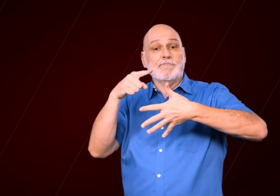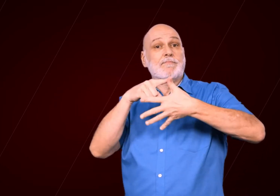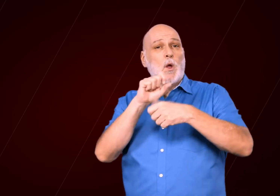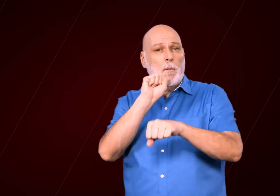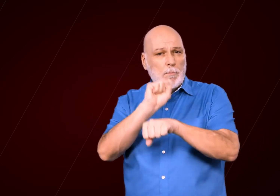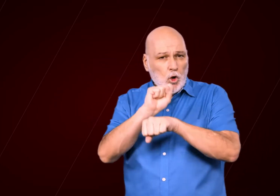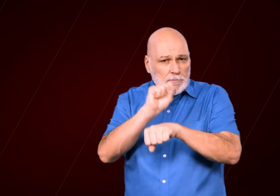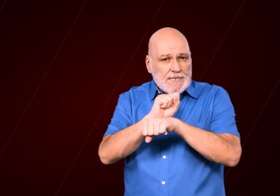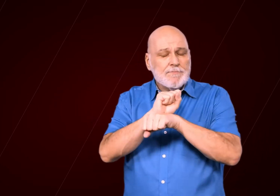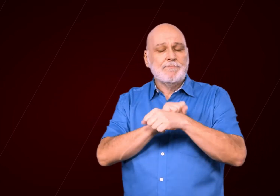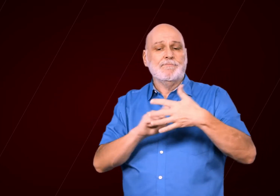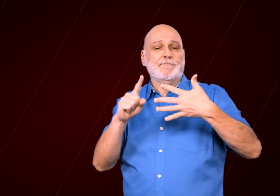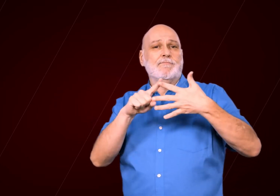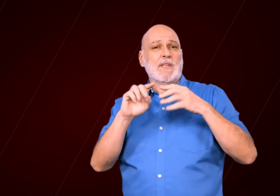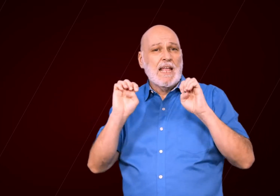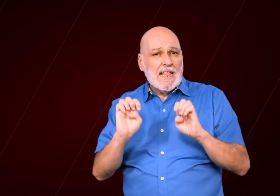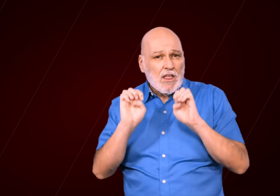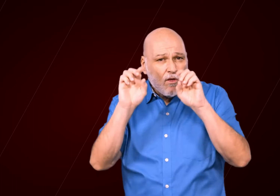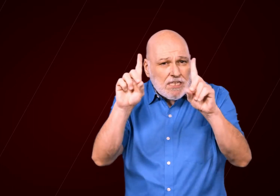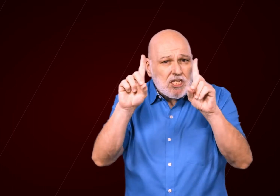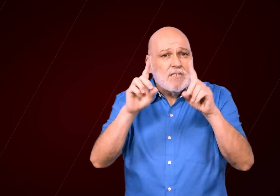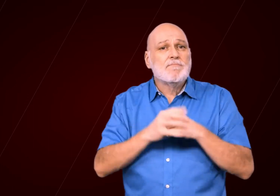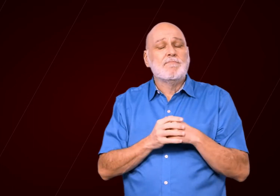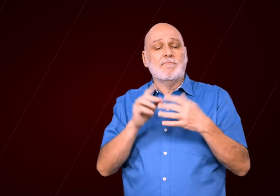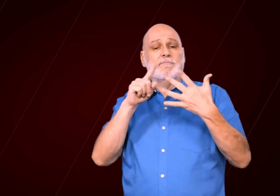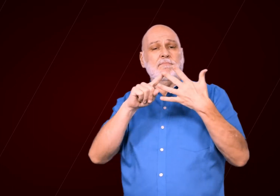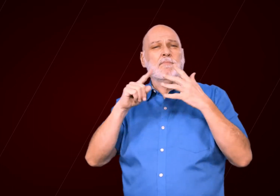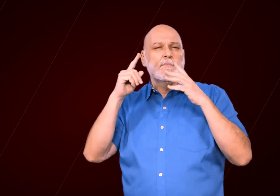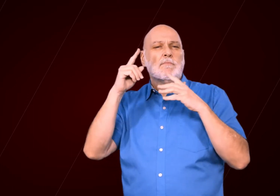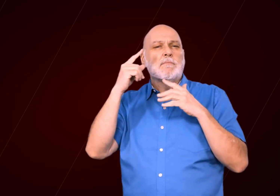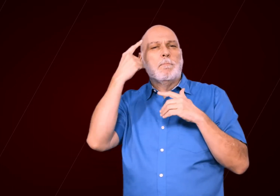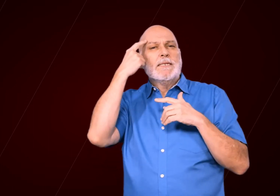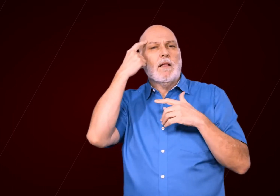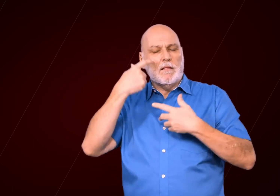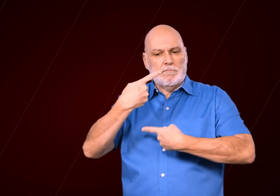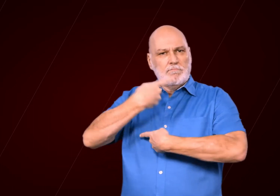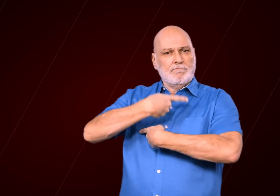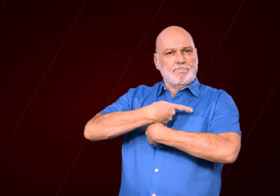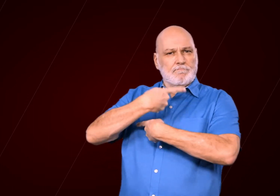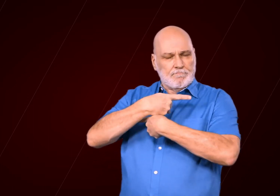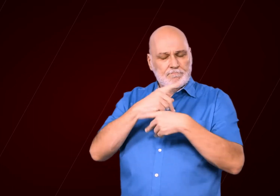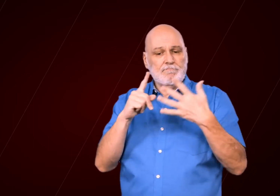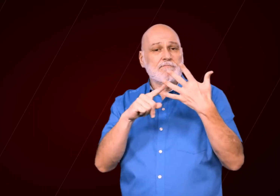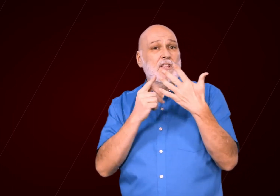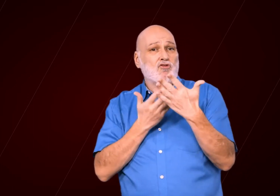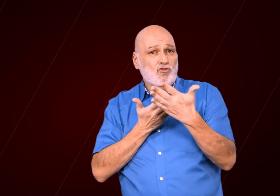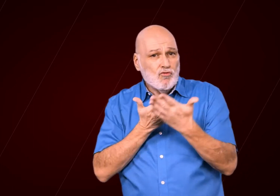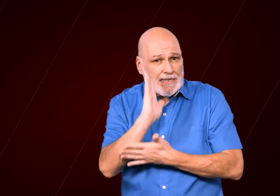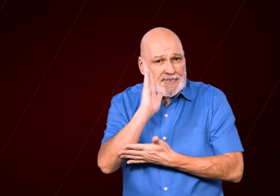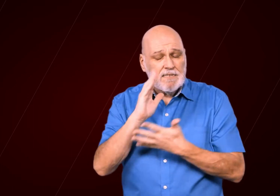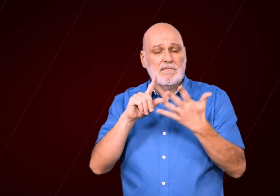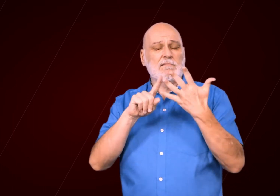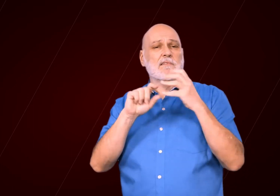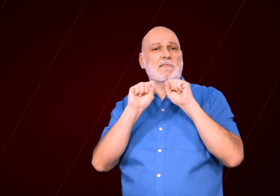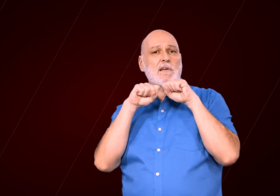employment, education, mental well-being,